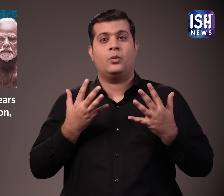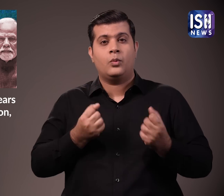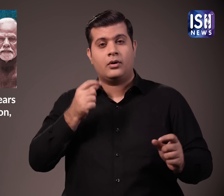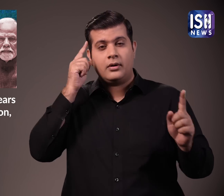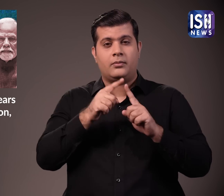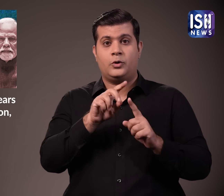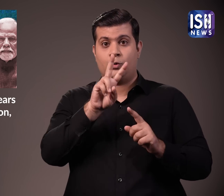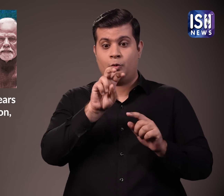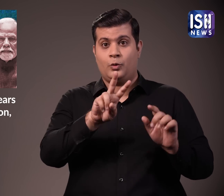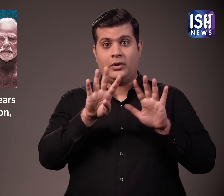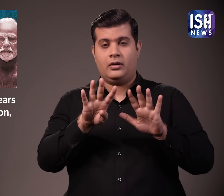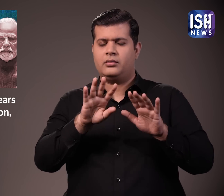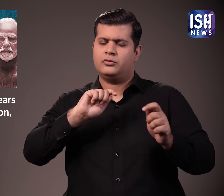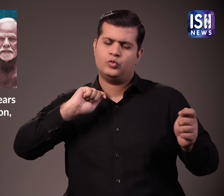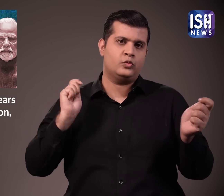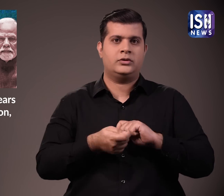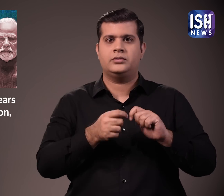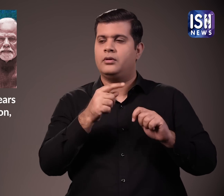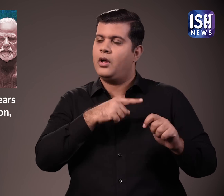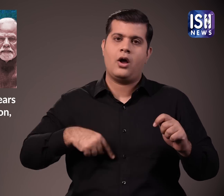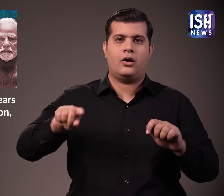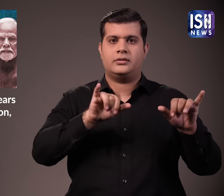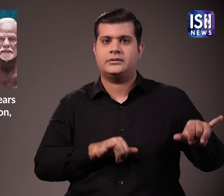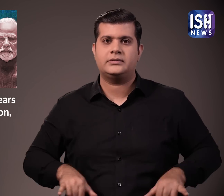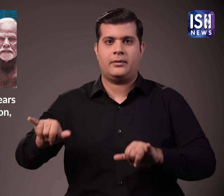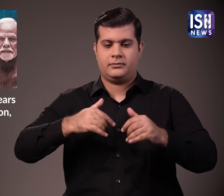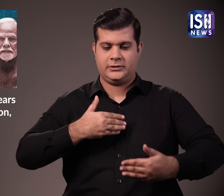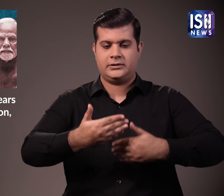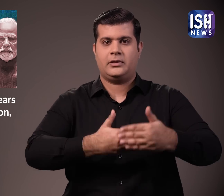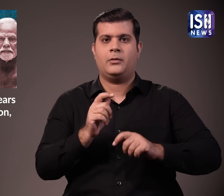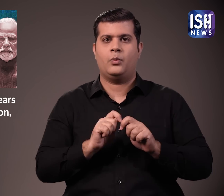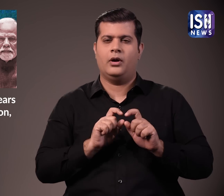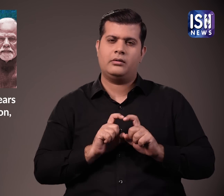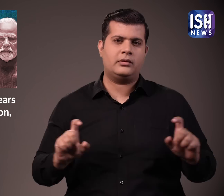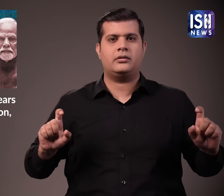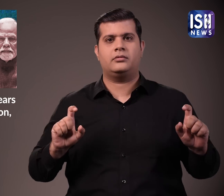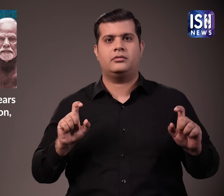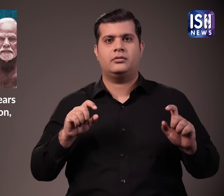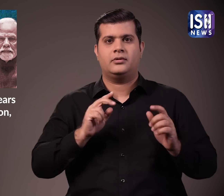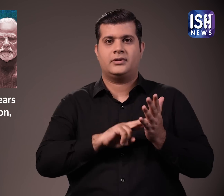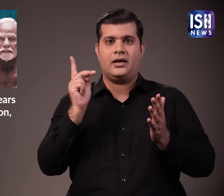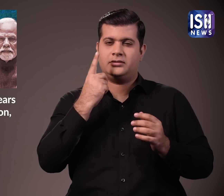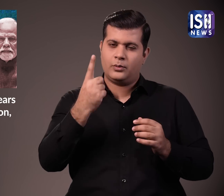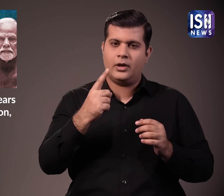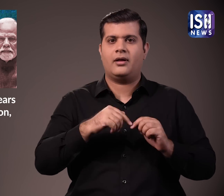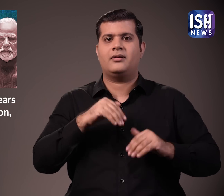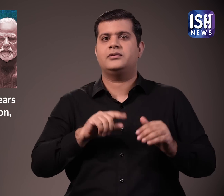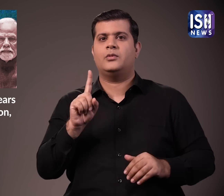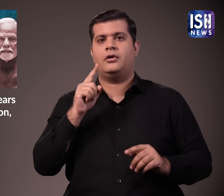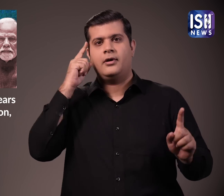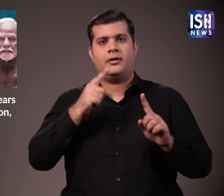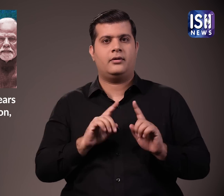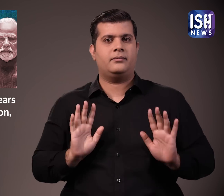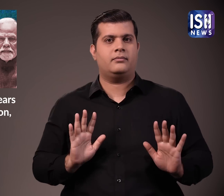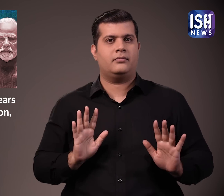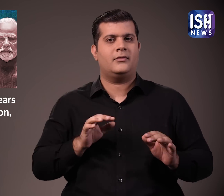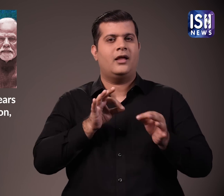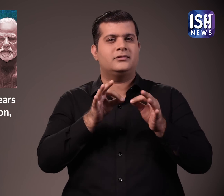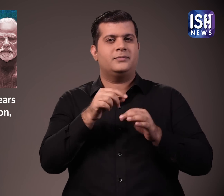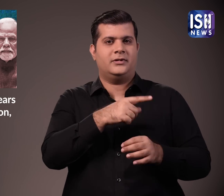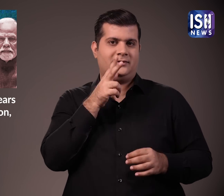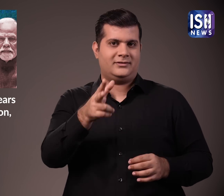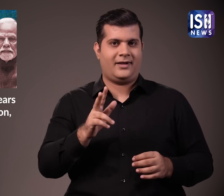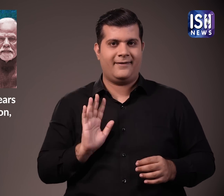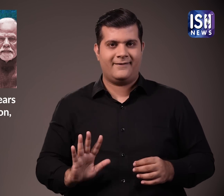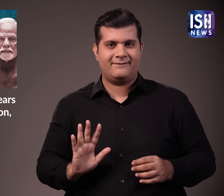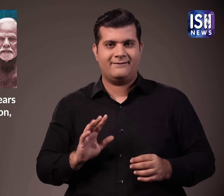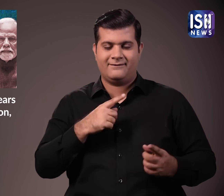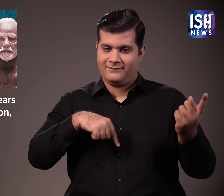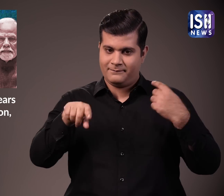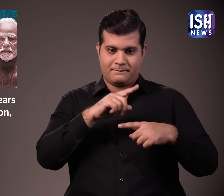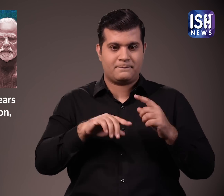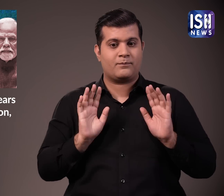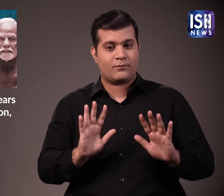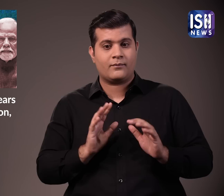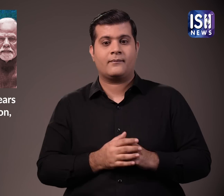The panel wants to transform the election process and implement One Nation, One Election from 2029.